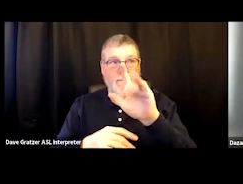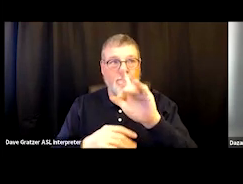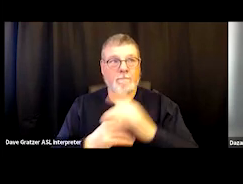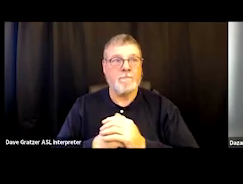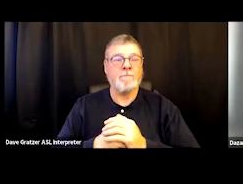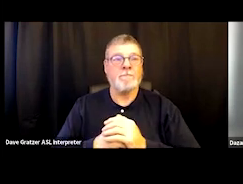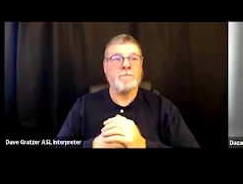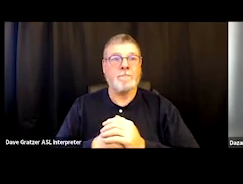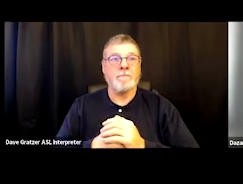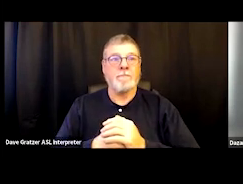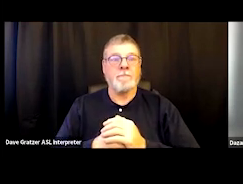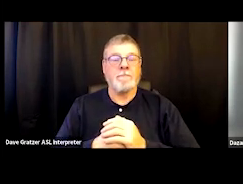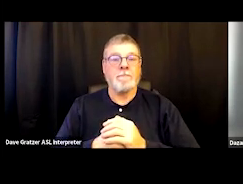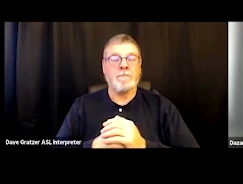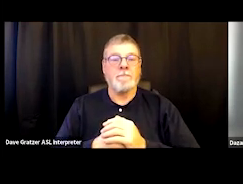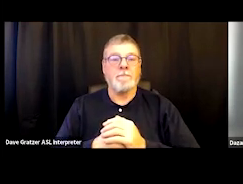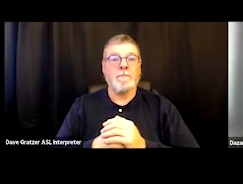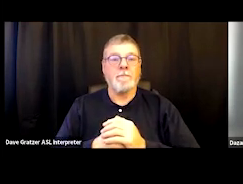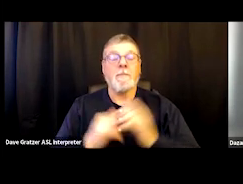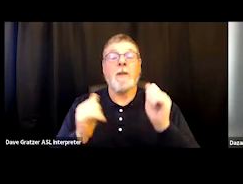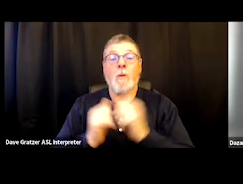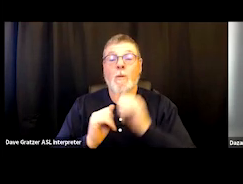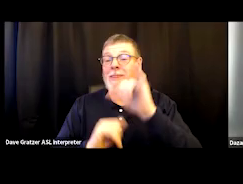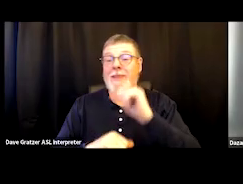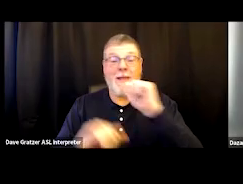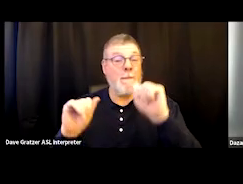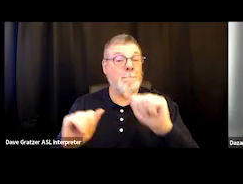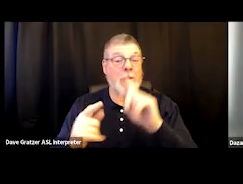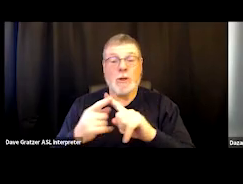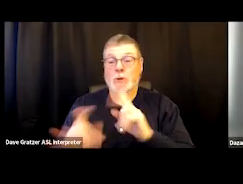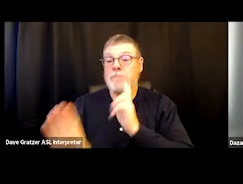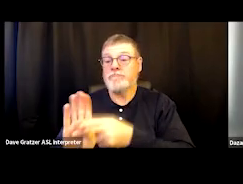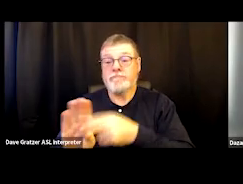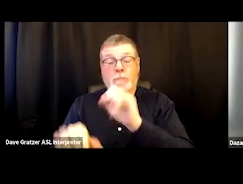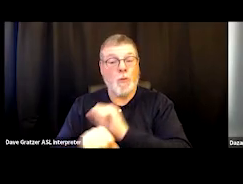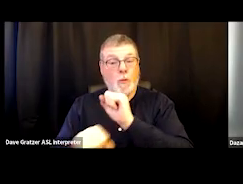And so with that inability to engage in substantial gainful activity,